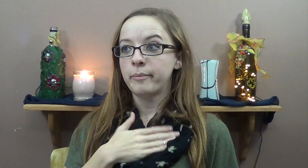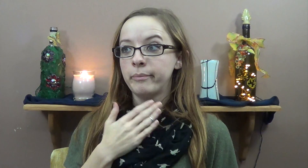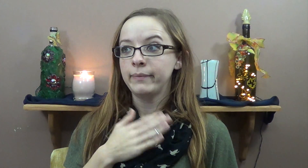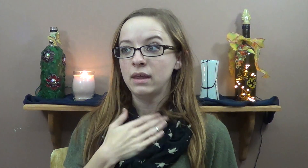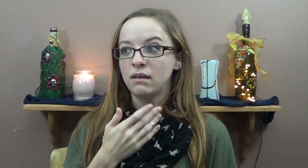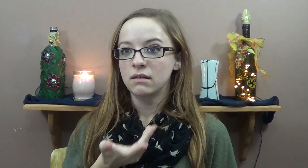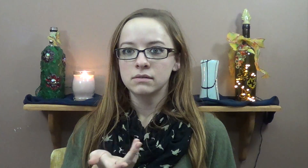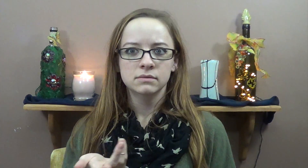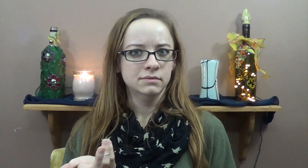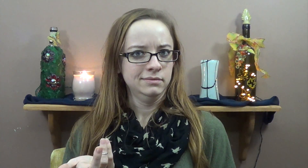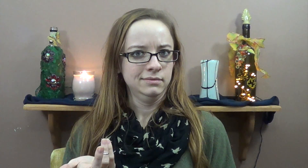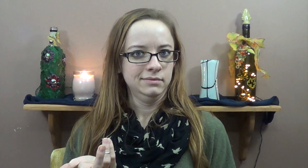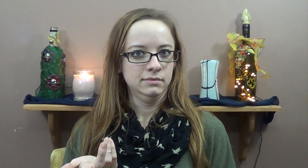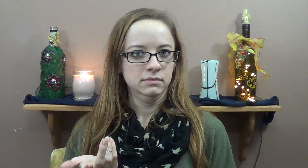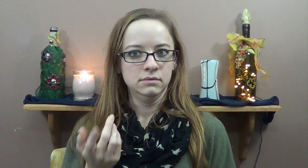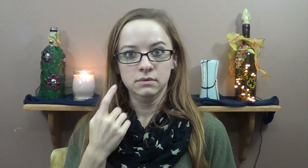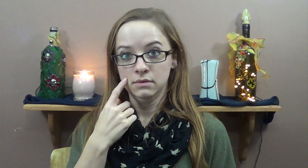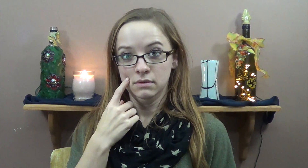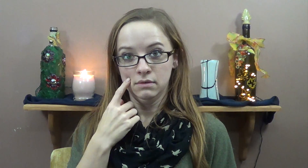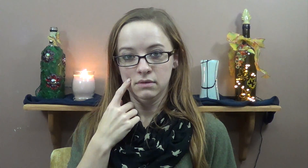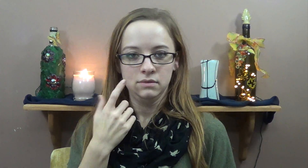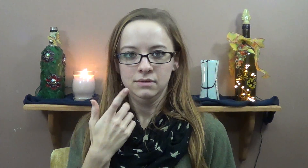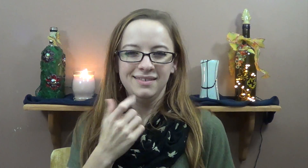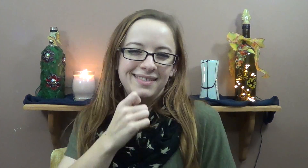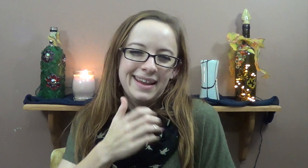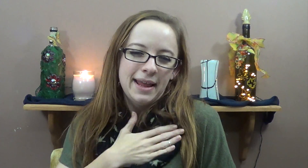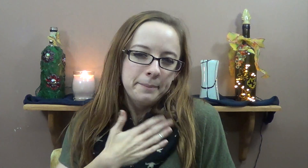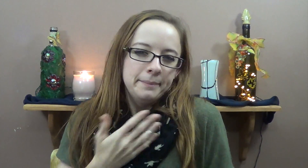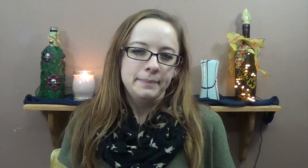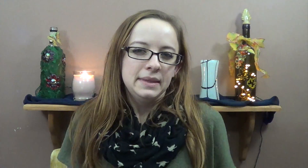happy for example. If I sign this, that doesn't really make any